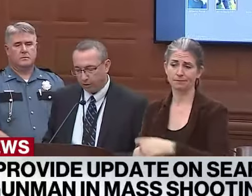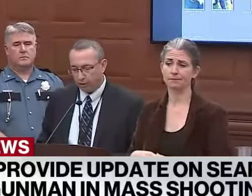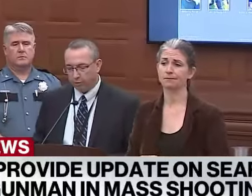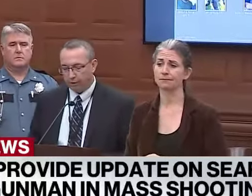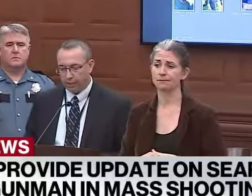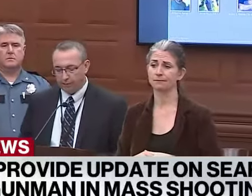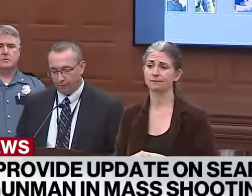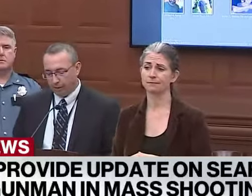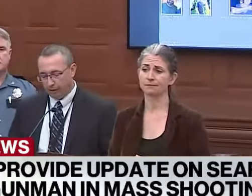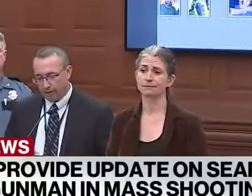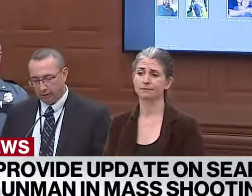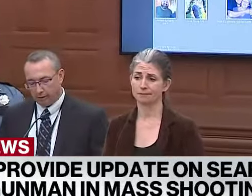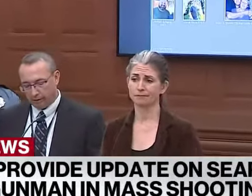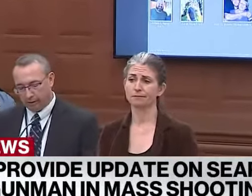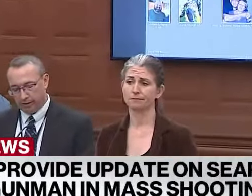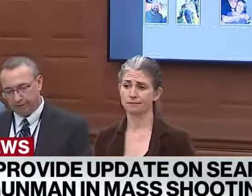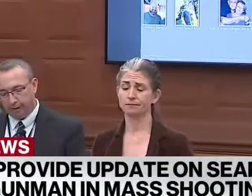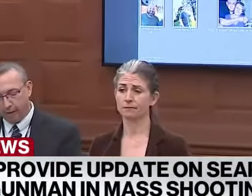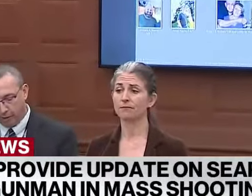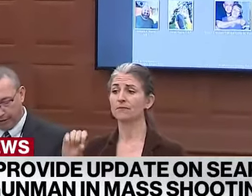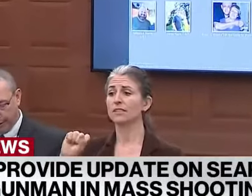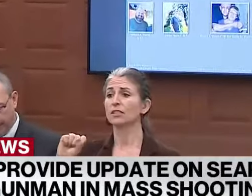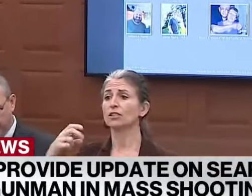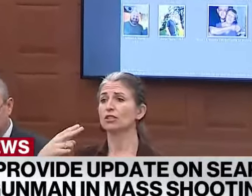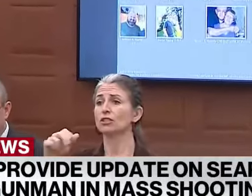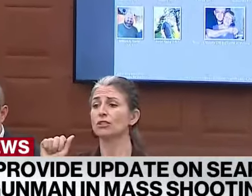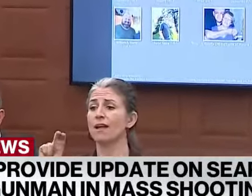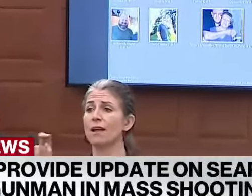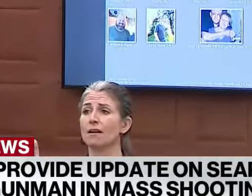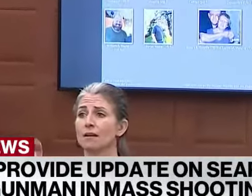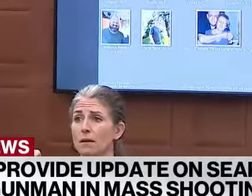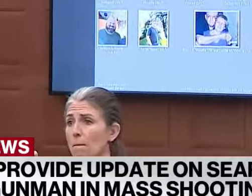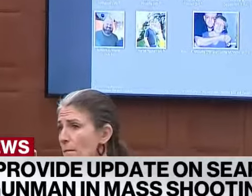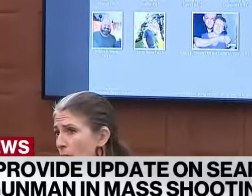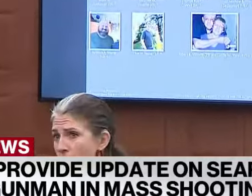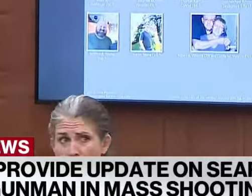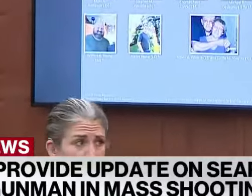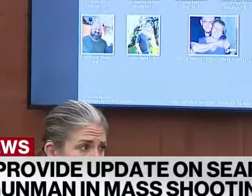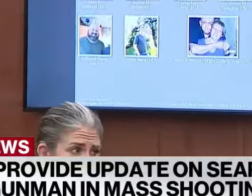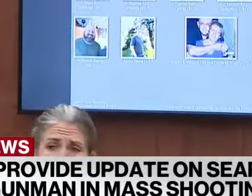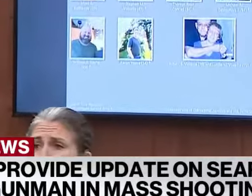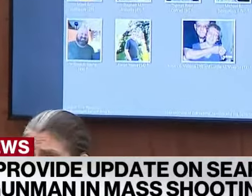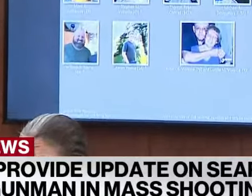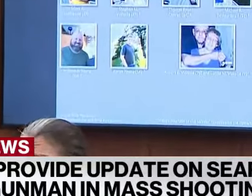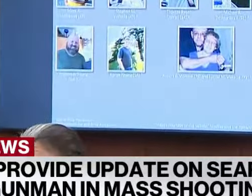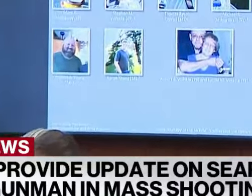ON THE SCREEN. AND I THINK SHANNON MILES